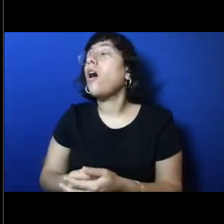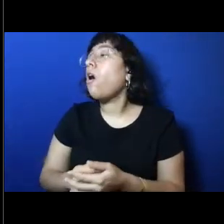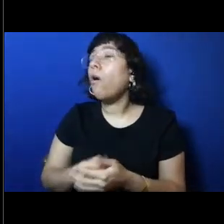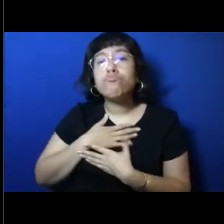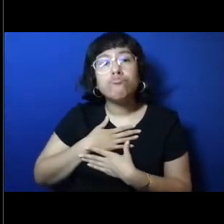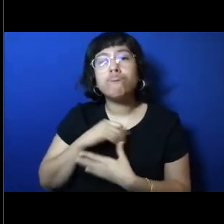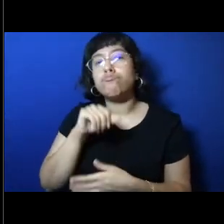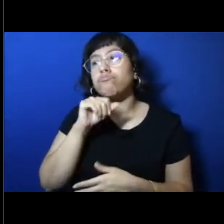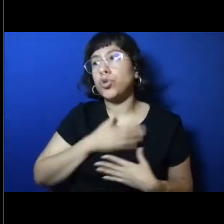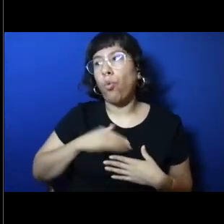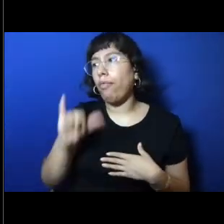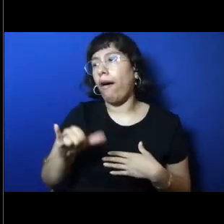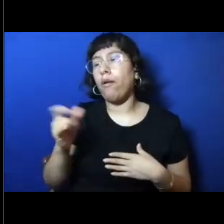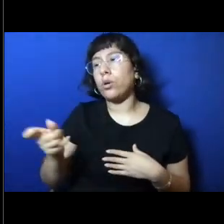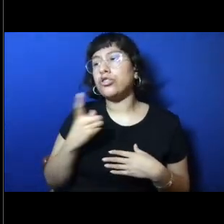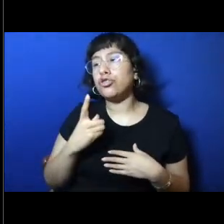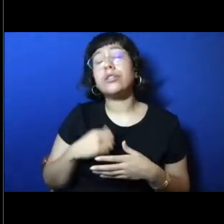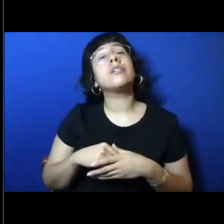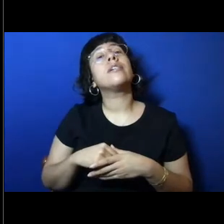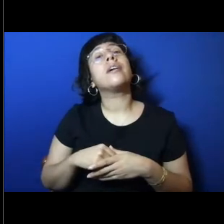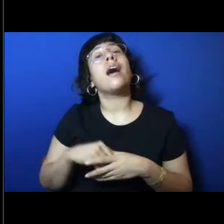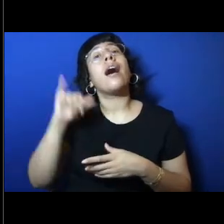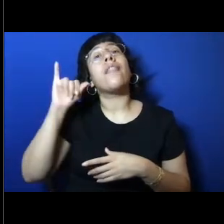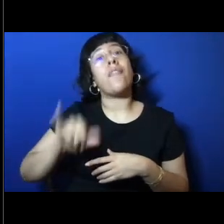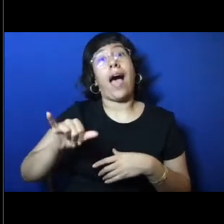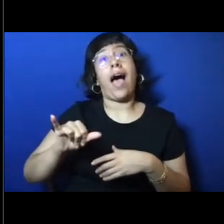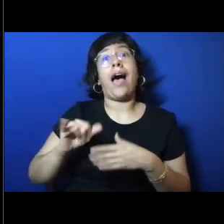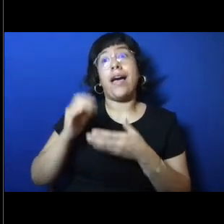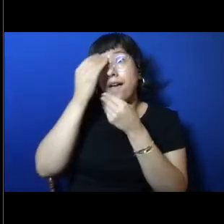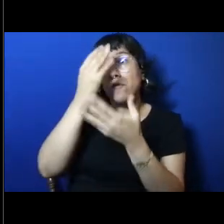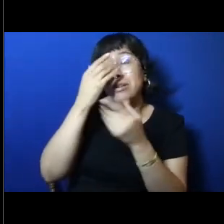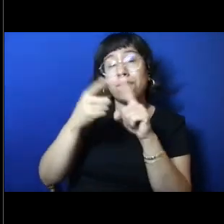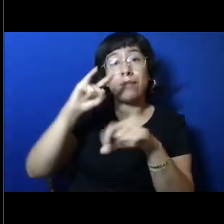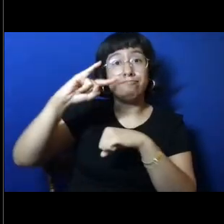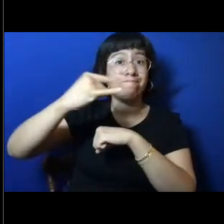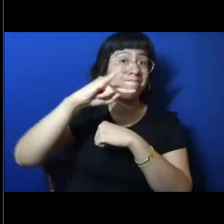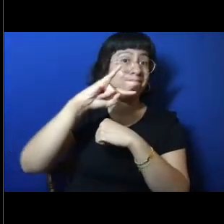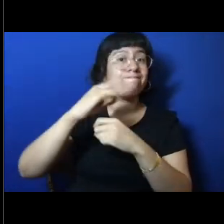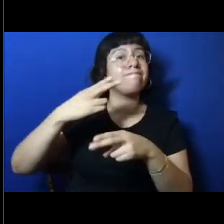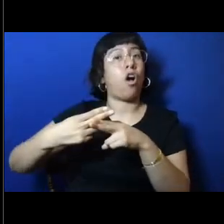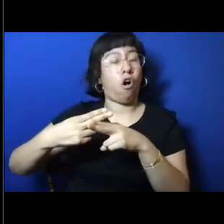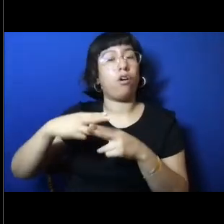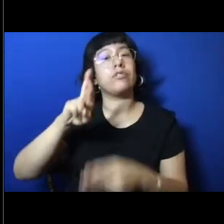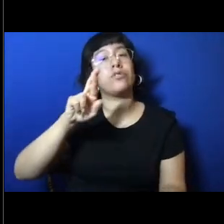we get the data off the satellite, we call it like raw data. It's basically unique to that instrument, that spacecraft.